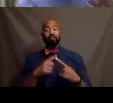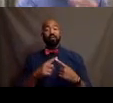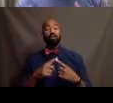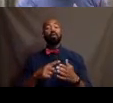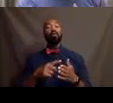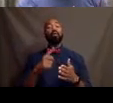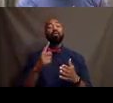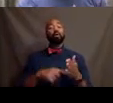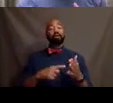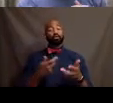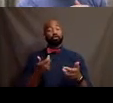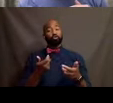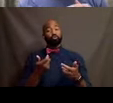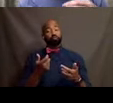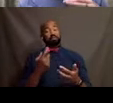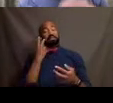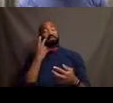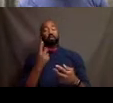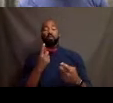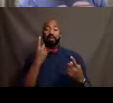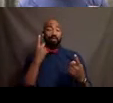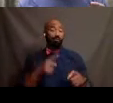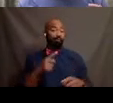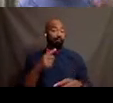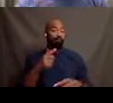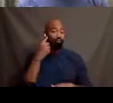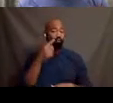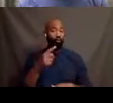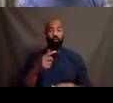what you anticipate you'll see today or in the first, one to three months